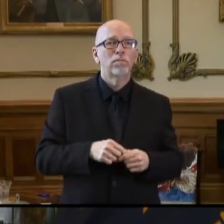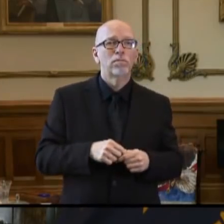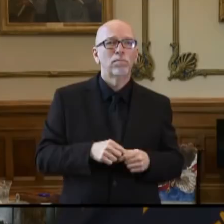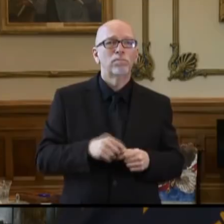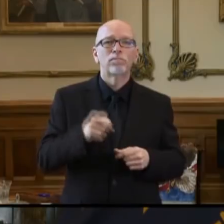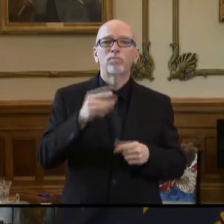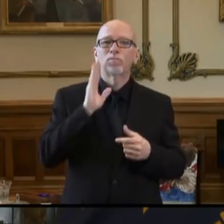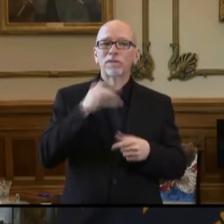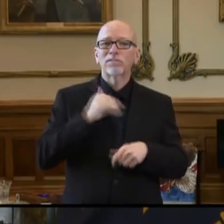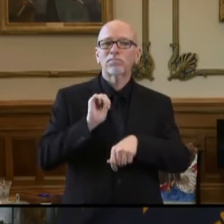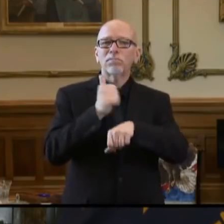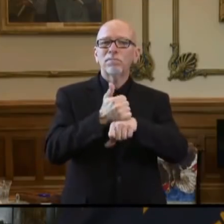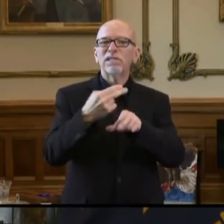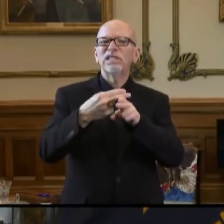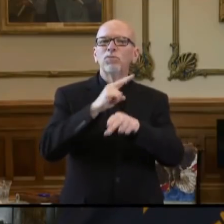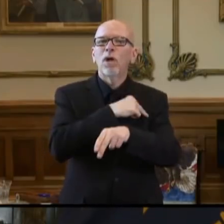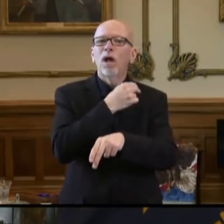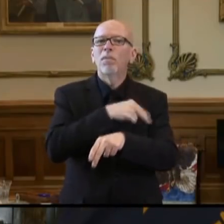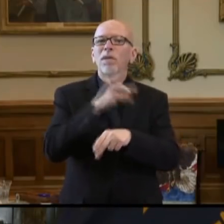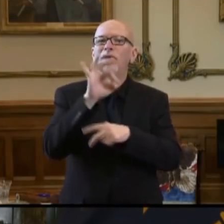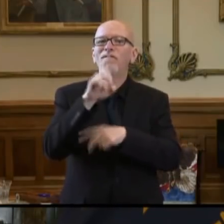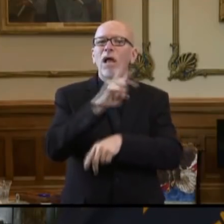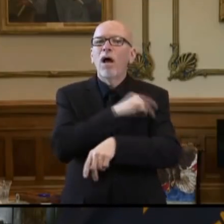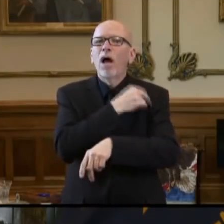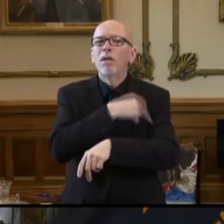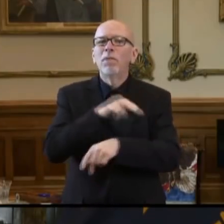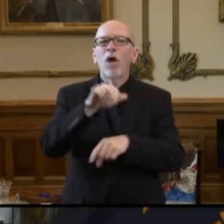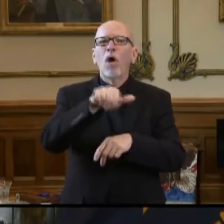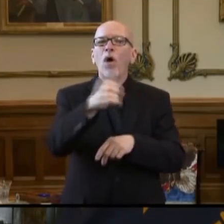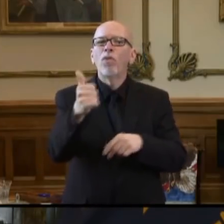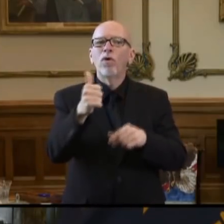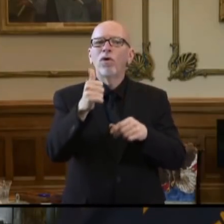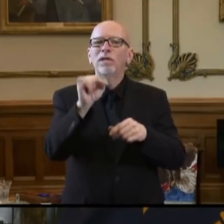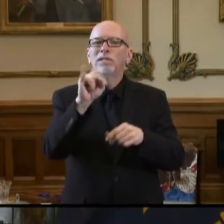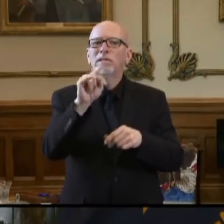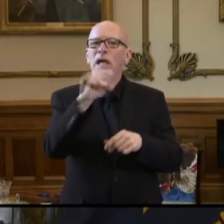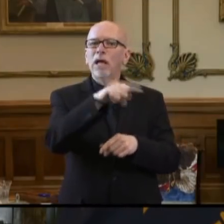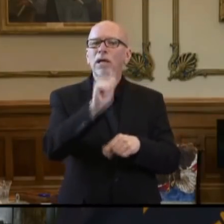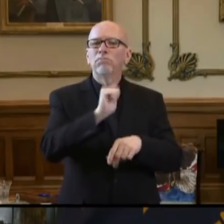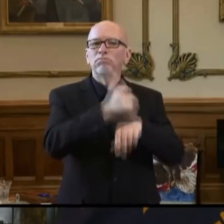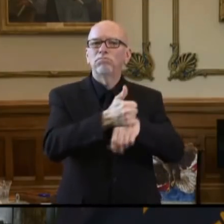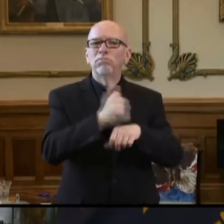ABSOLUTELY ARE IN CONVERSATIONS WITH OUR PARTNERS AT FEMA AND HERE WITH THE NATIONAL GUARD THAT FIELD HOSPITALS AND